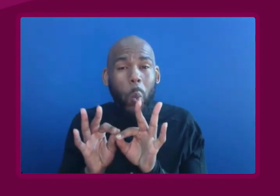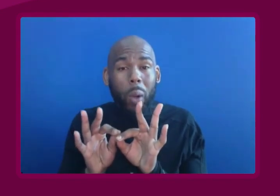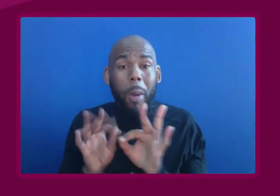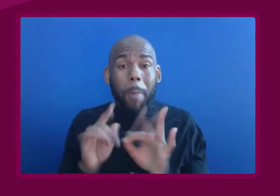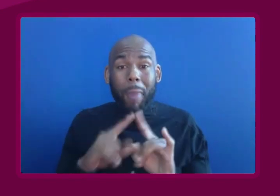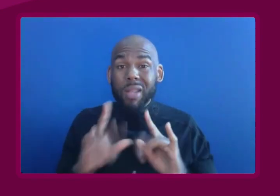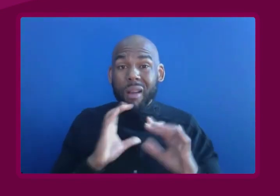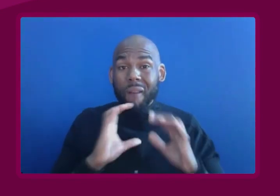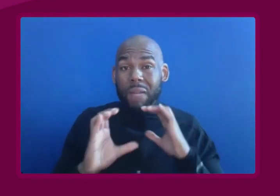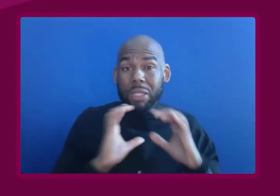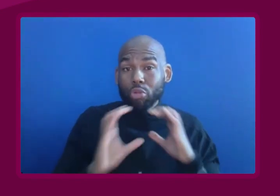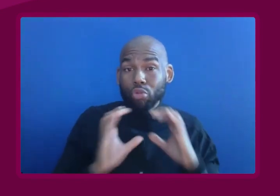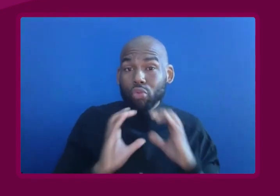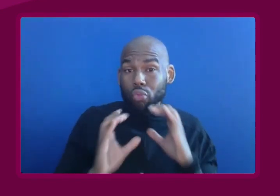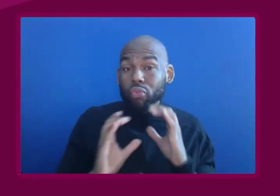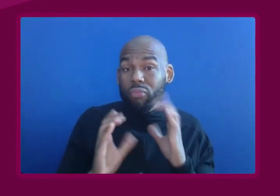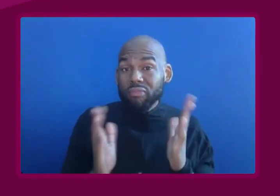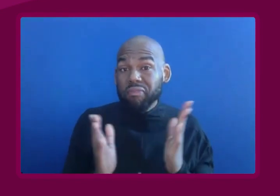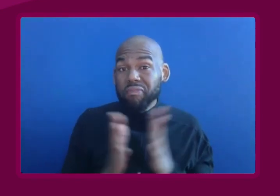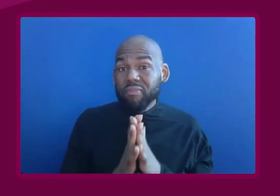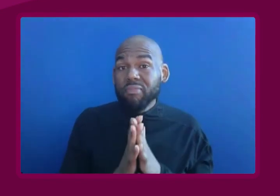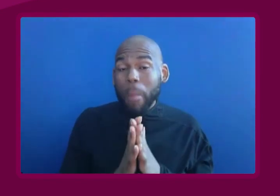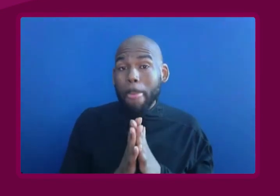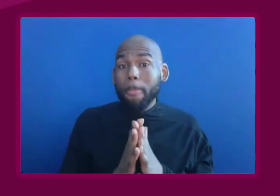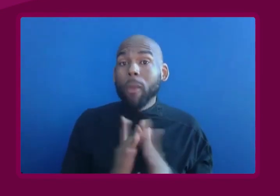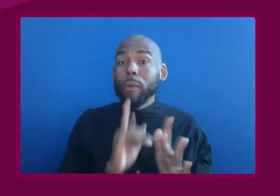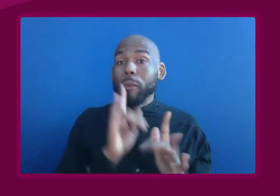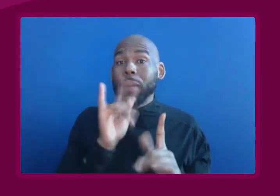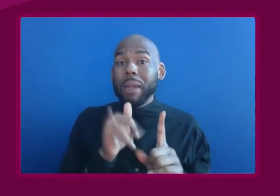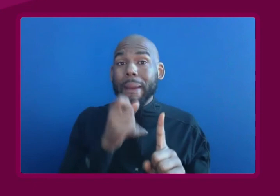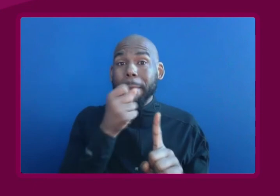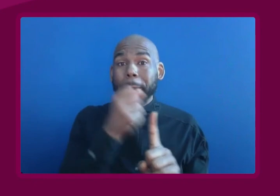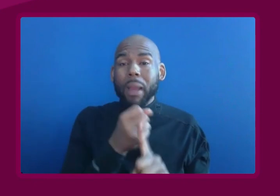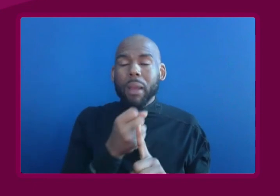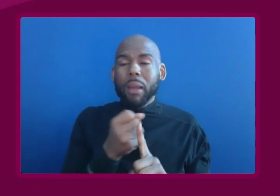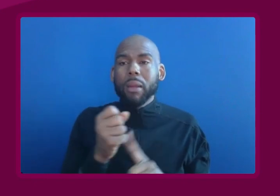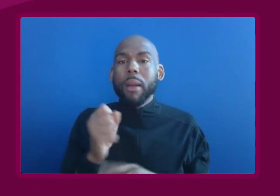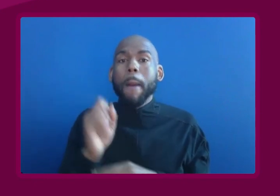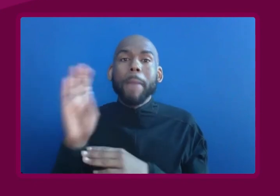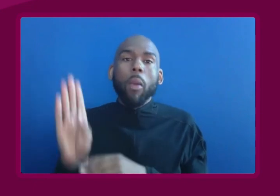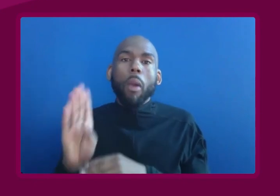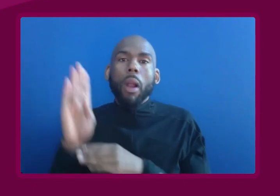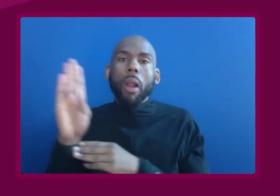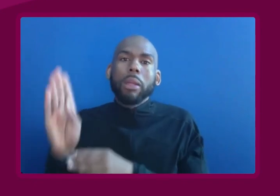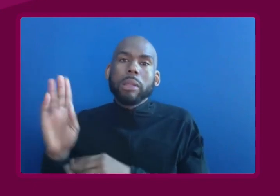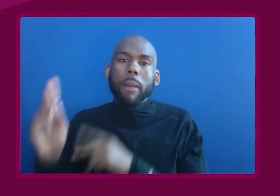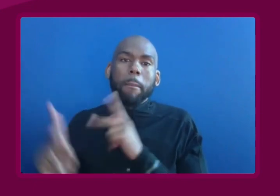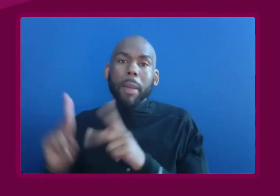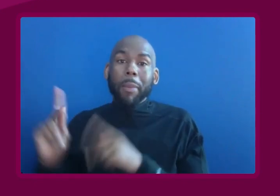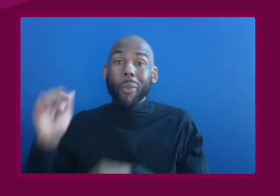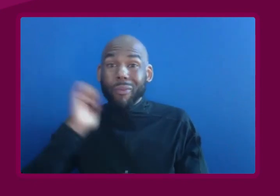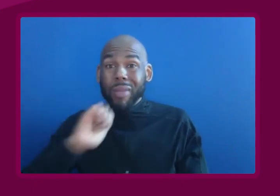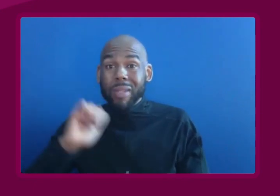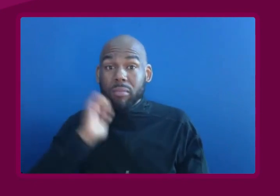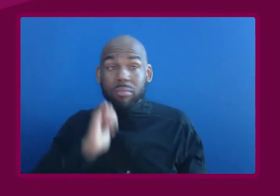it's a conversation that impacts billions of people every day. Ashley Inkumsah: Yeah. Absolutely.